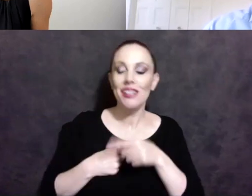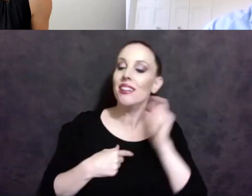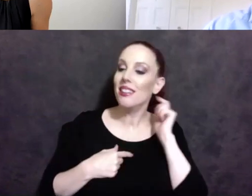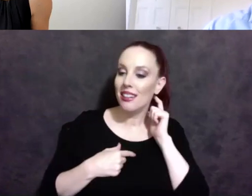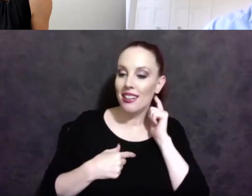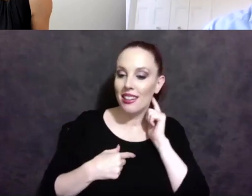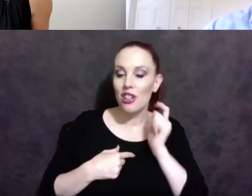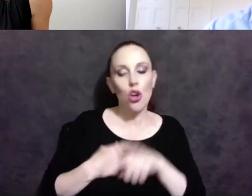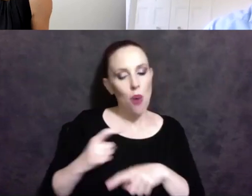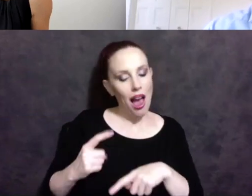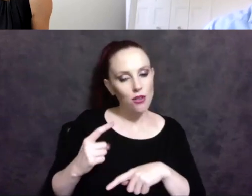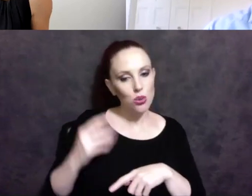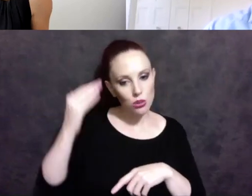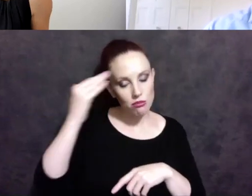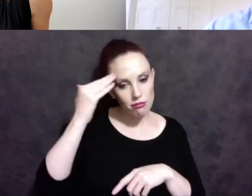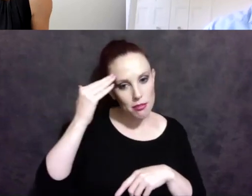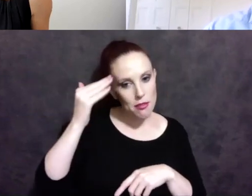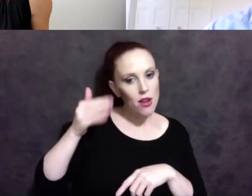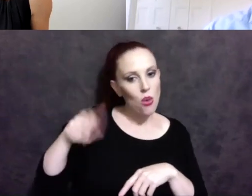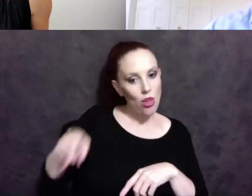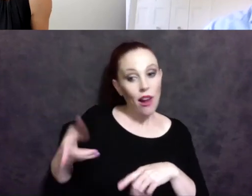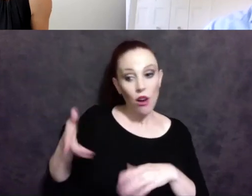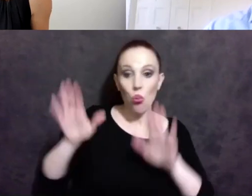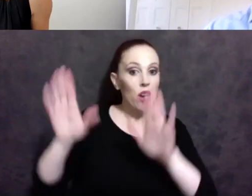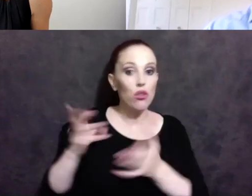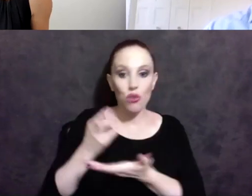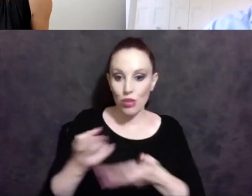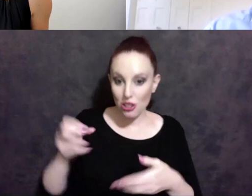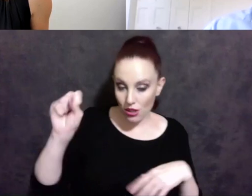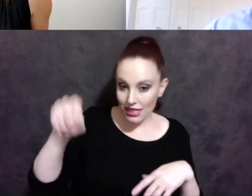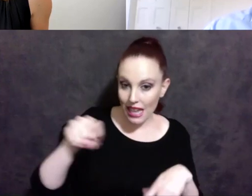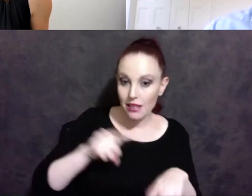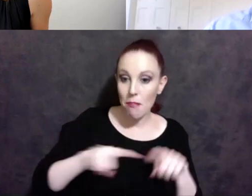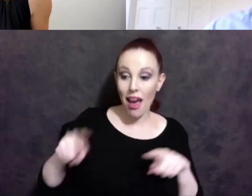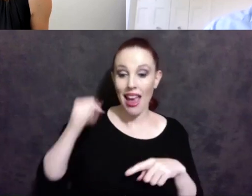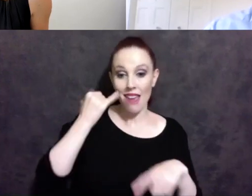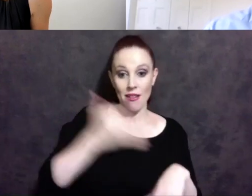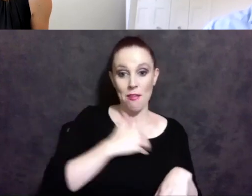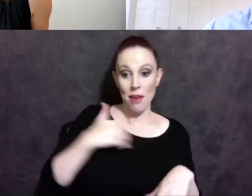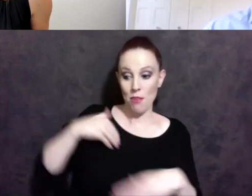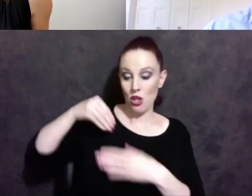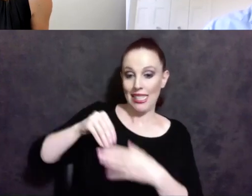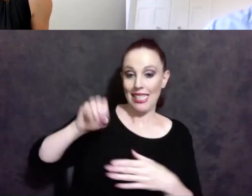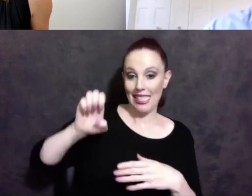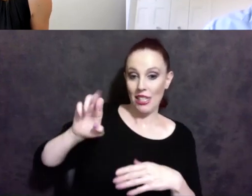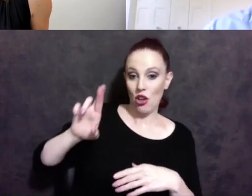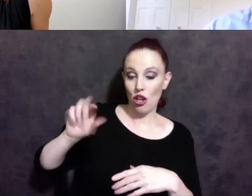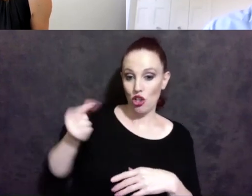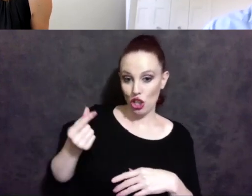of ERGs. They are often great resources but if the members of the ERG haven't done their